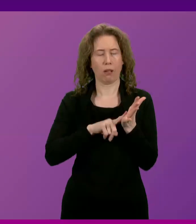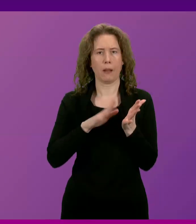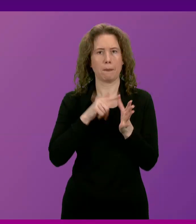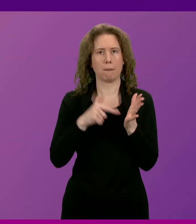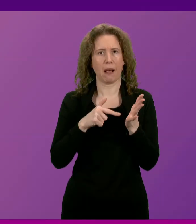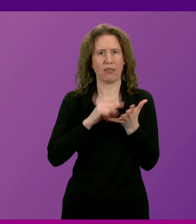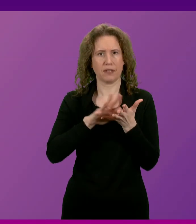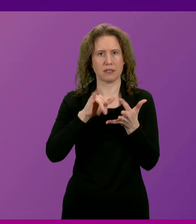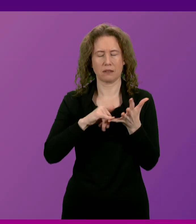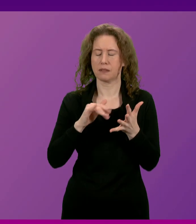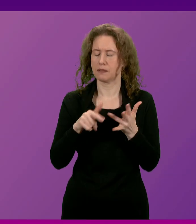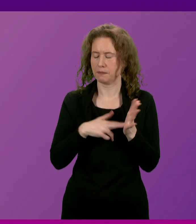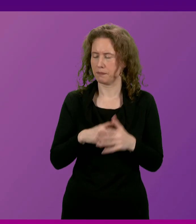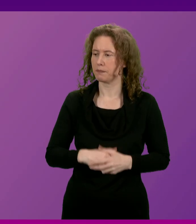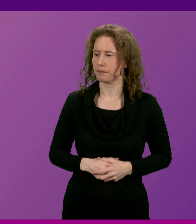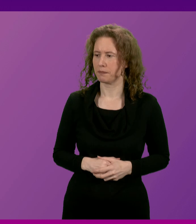The First Minister will be aware that, later this afternoon, the Falkirk growth